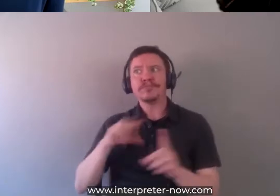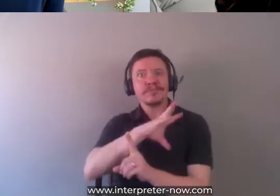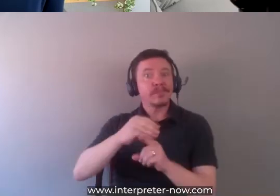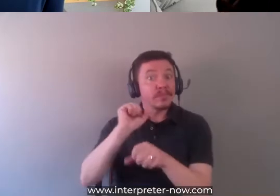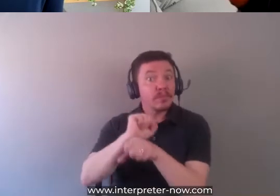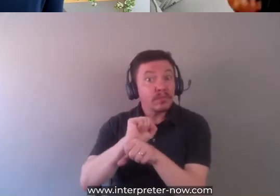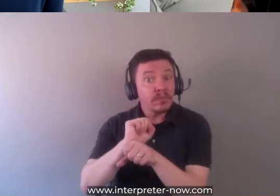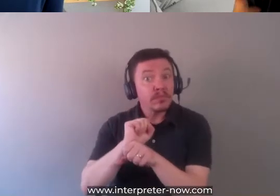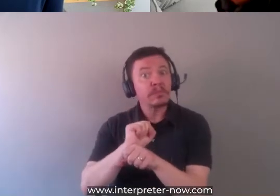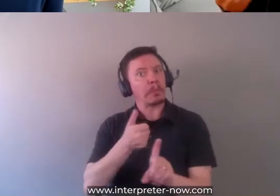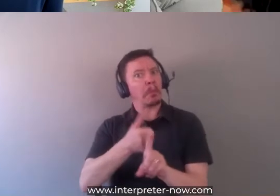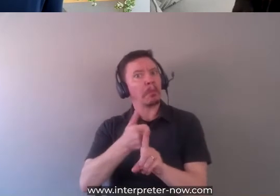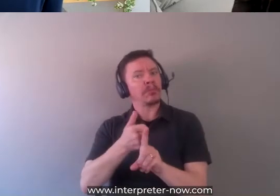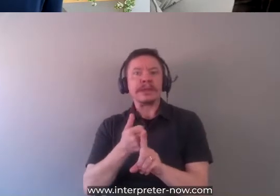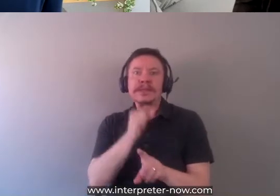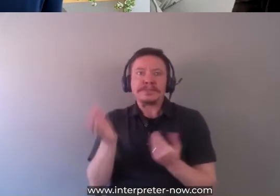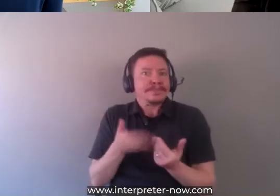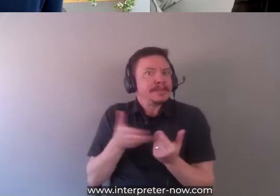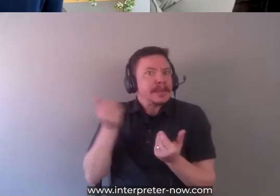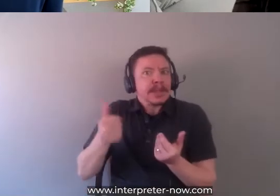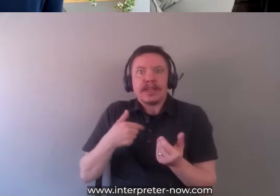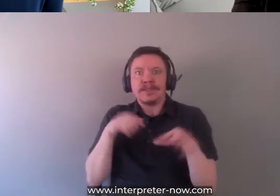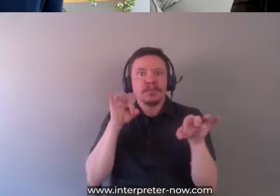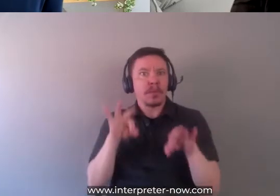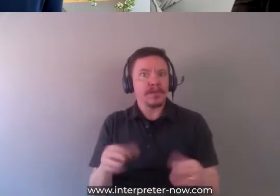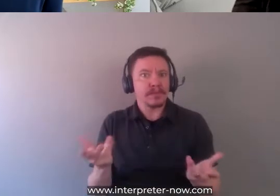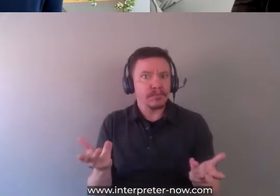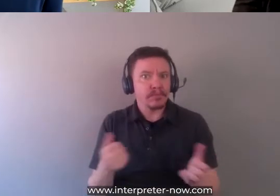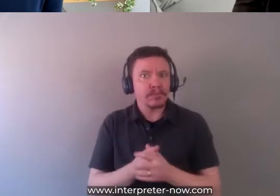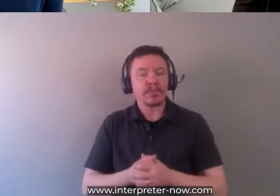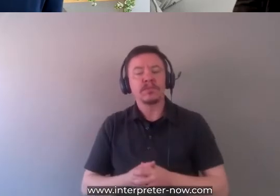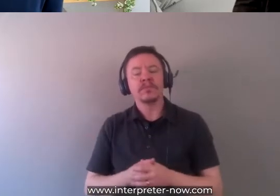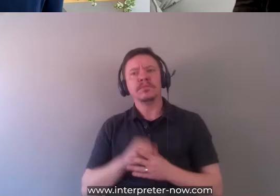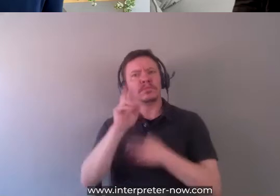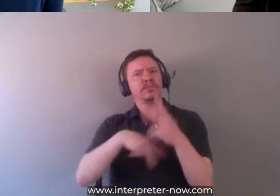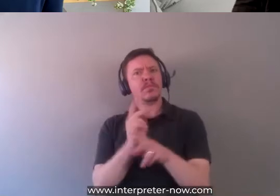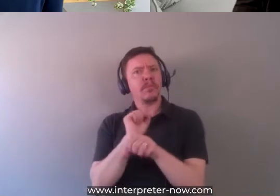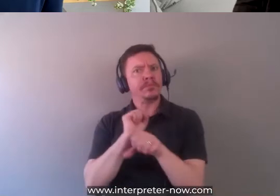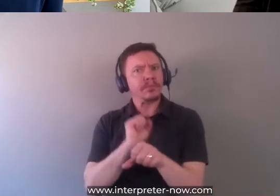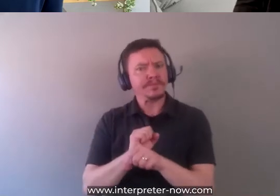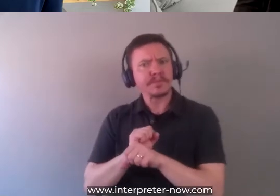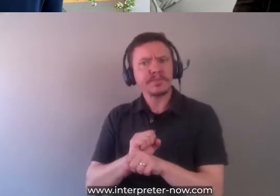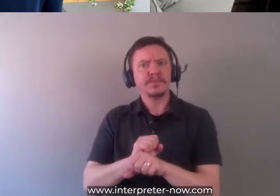isn't necessarily as easily commodified, and that work has spanned multiple organizations,